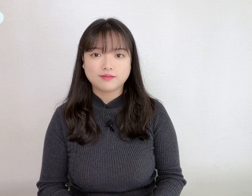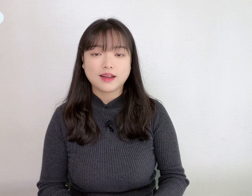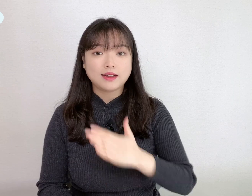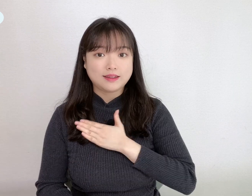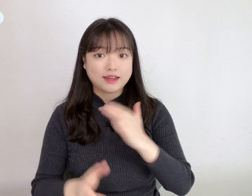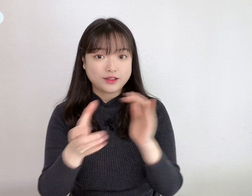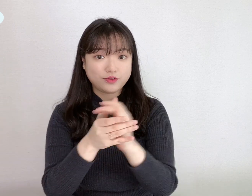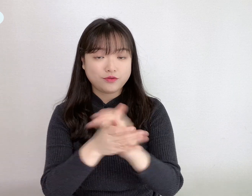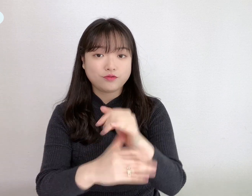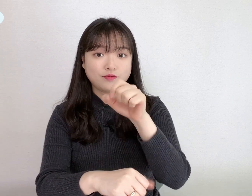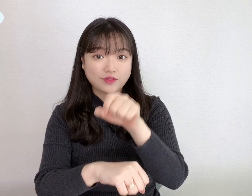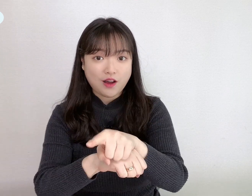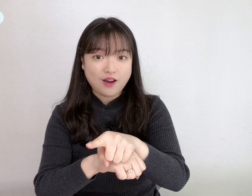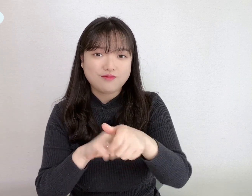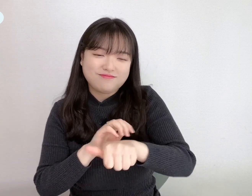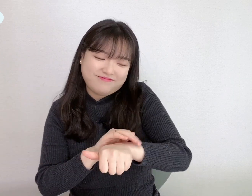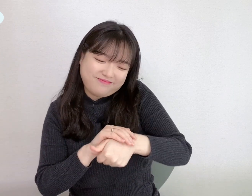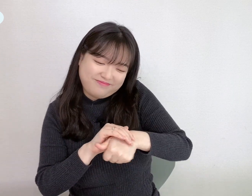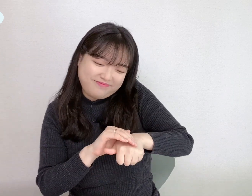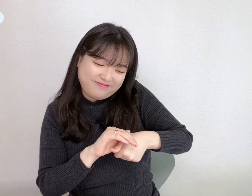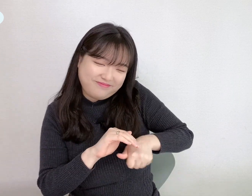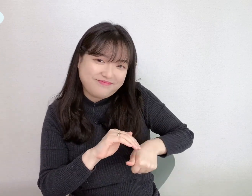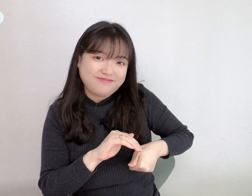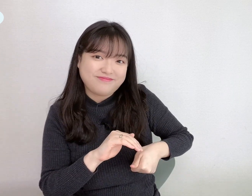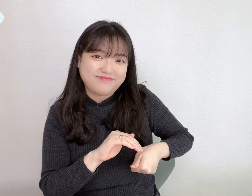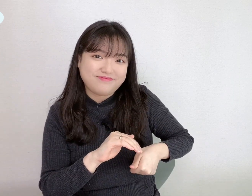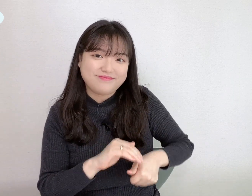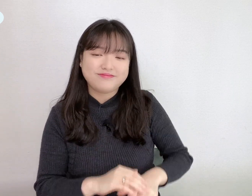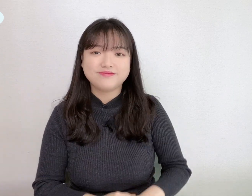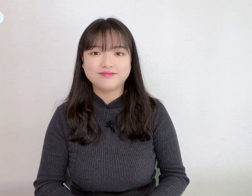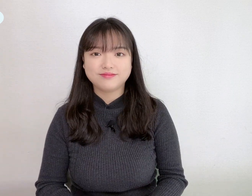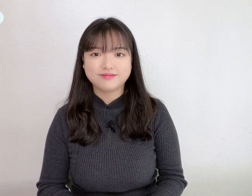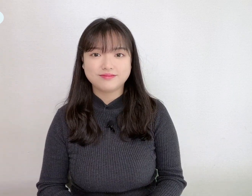My friend's personality is introvert ( me + friend + personality + introvert )